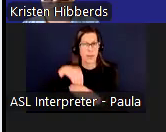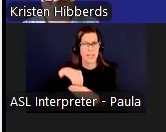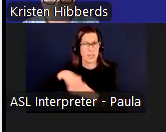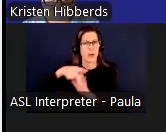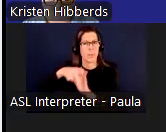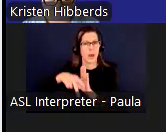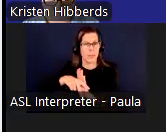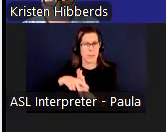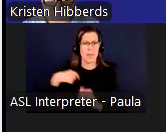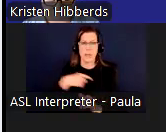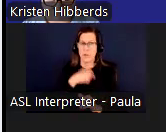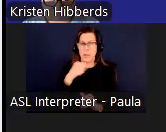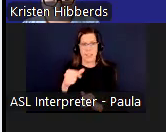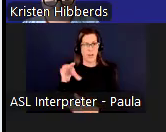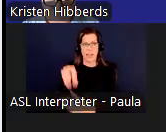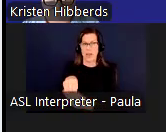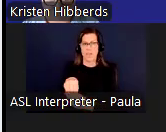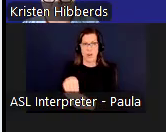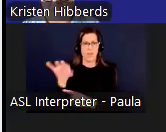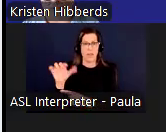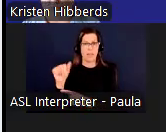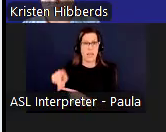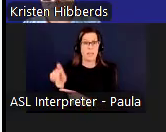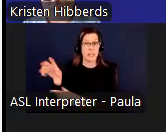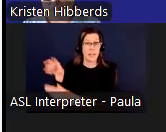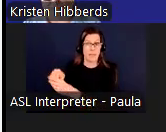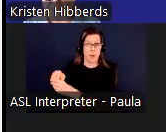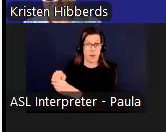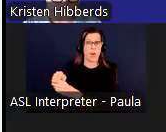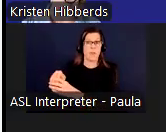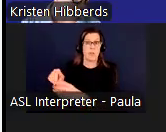We do not get involved if APS is involved. We're not a fighting effect agency.